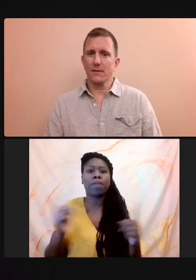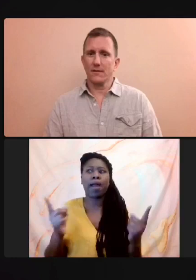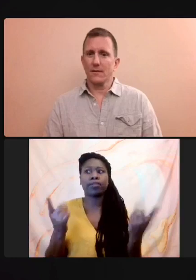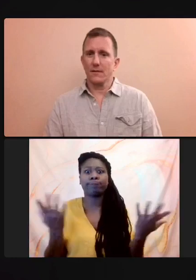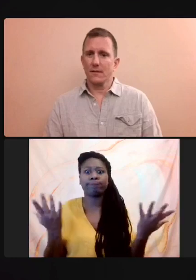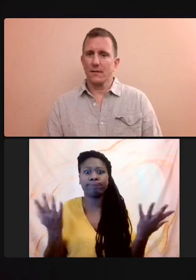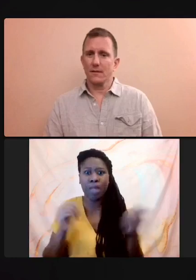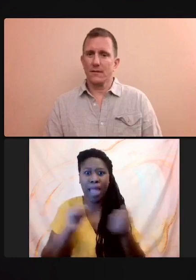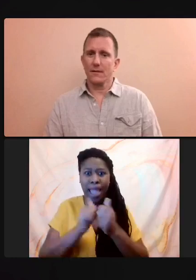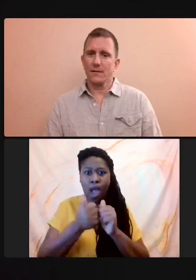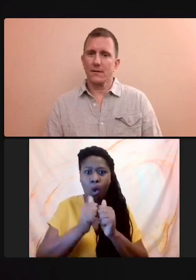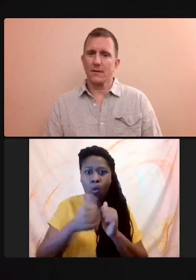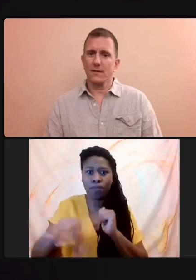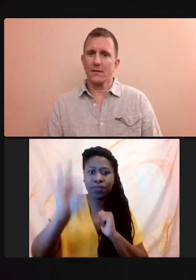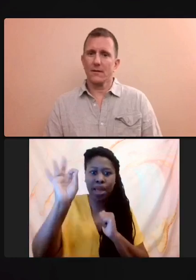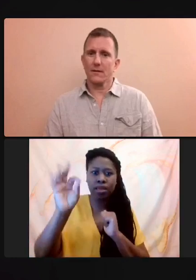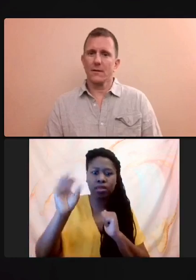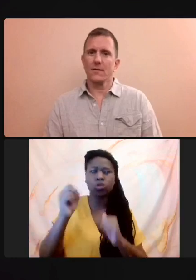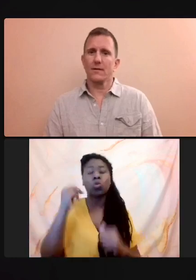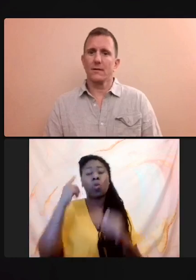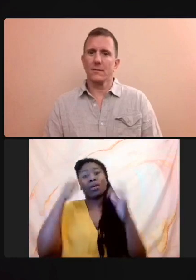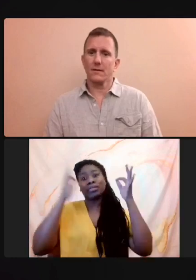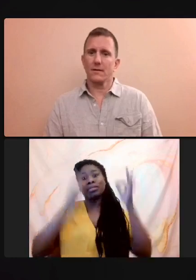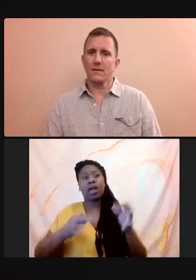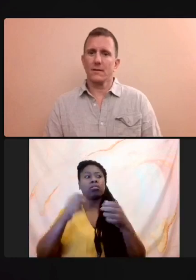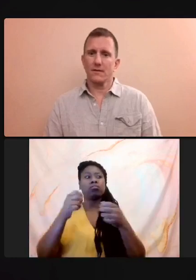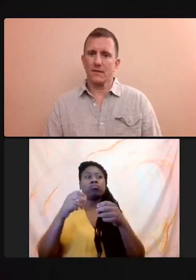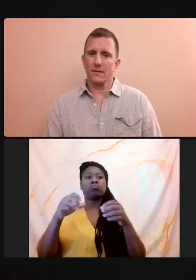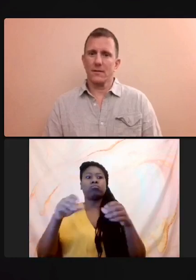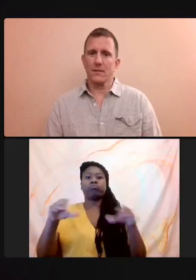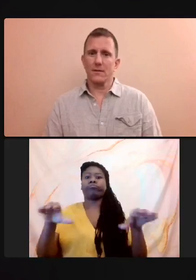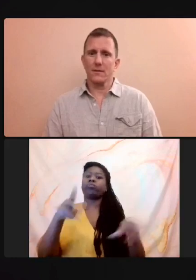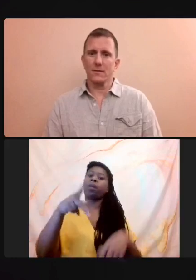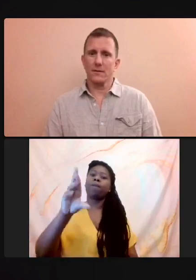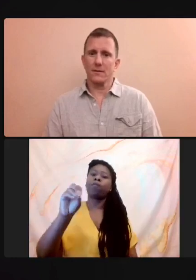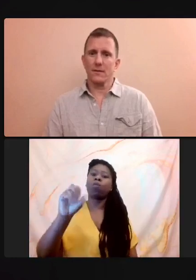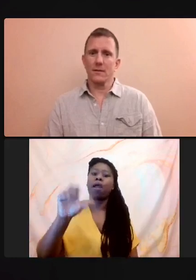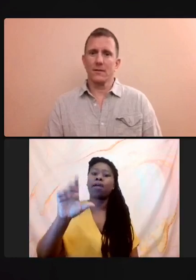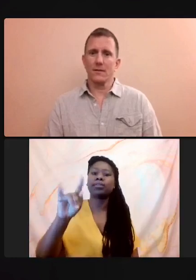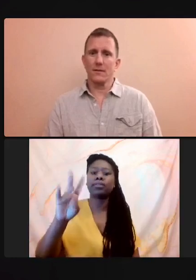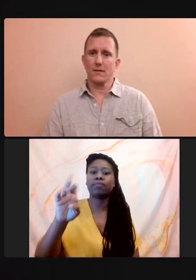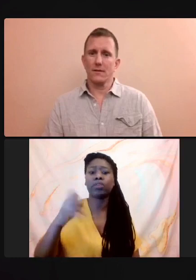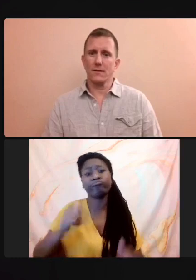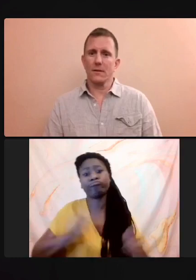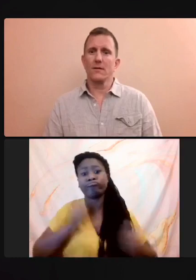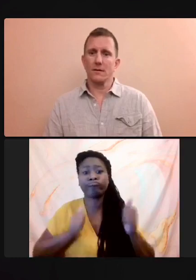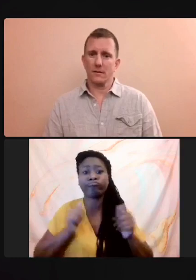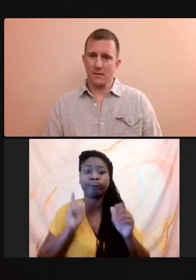But where do you find. Right. And so I thought to be proactive about joining NAOBI.